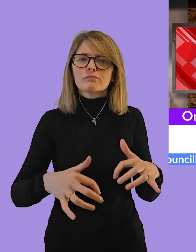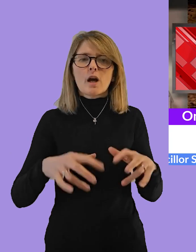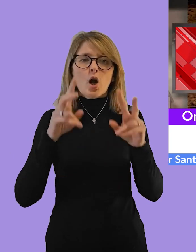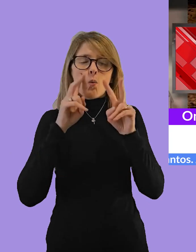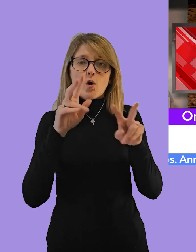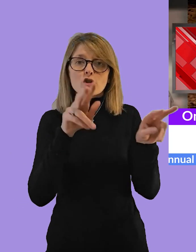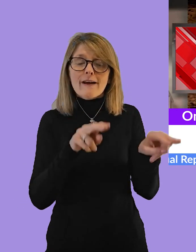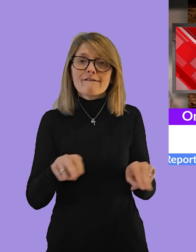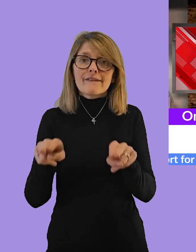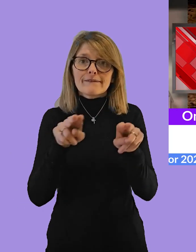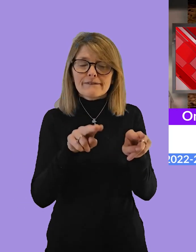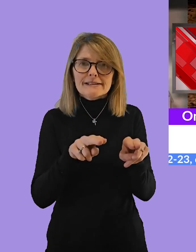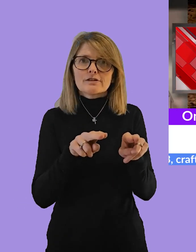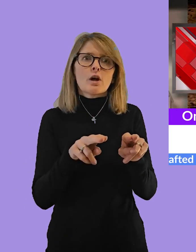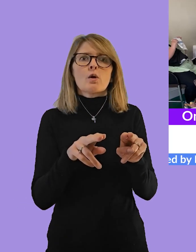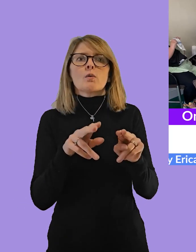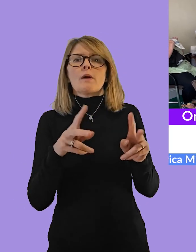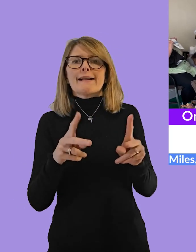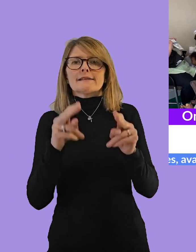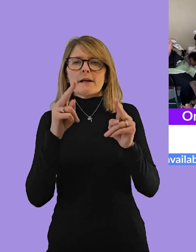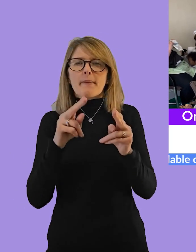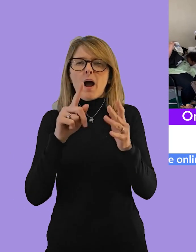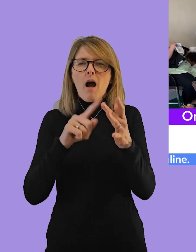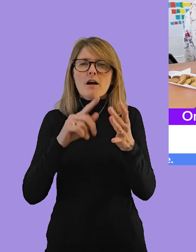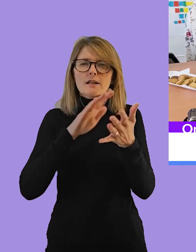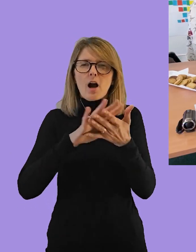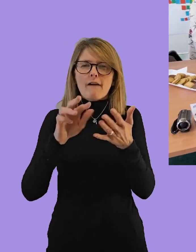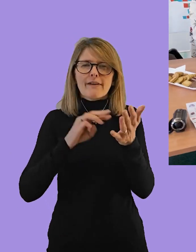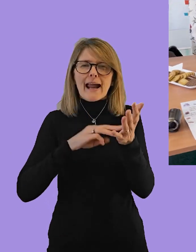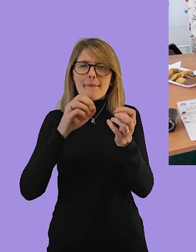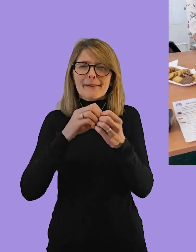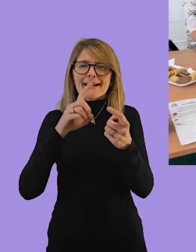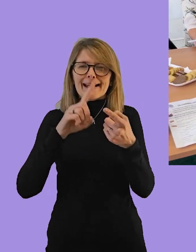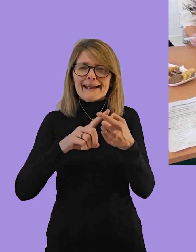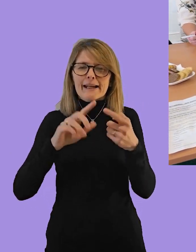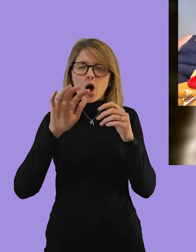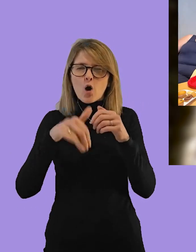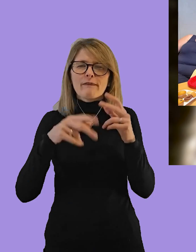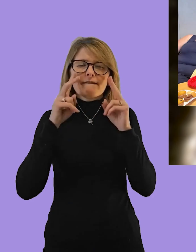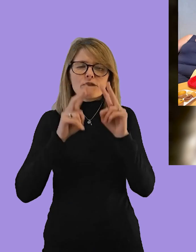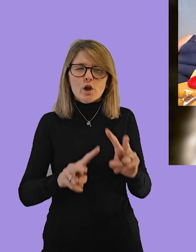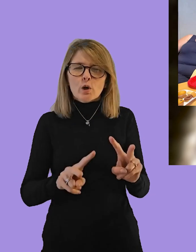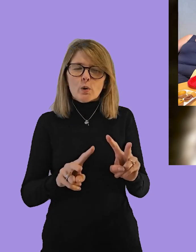edited by Isaac Harvey, MBE, giving an overview of One Place East Year 2022-23.